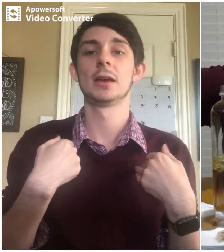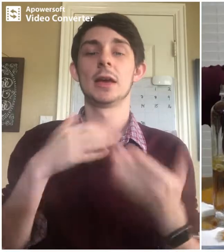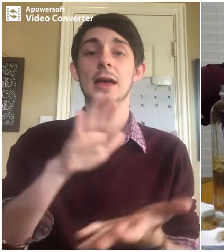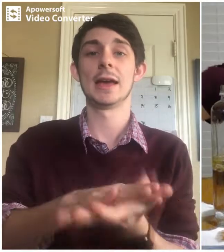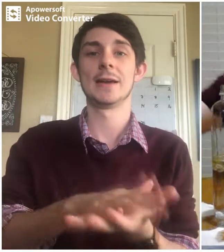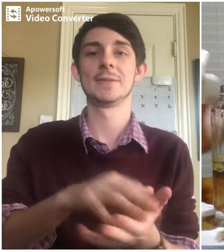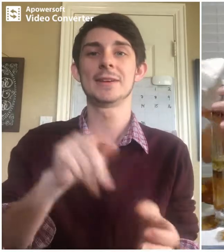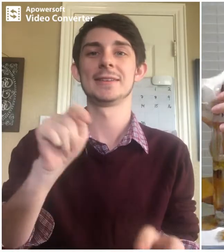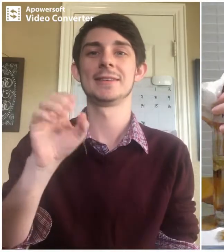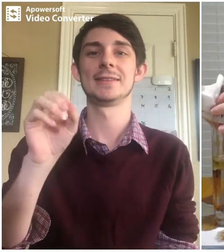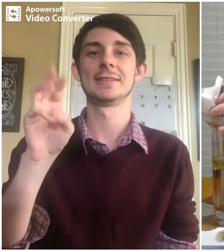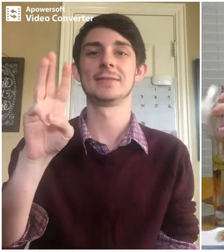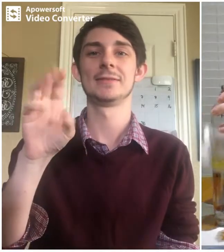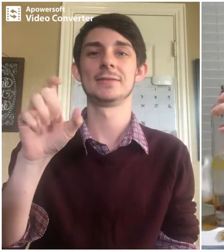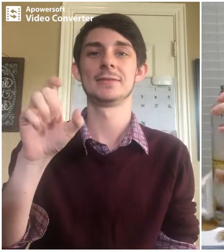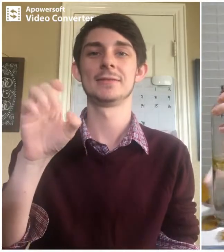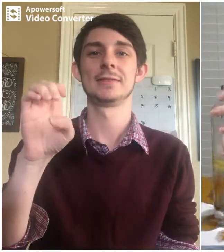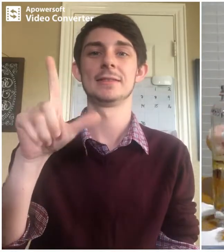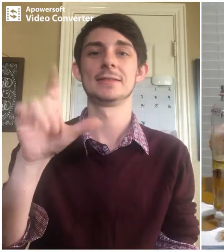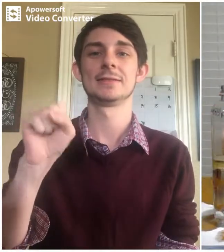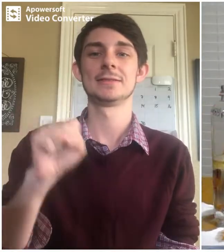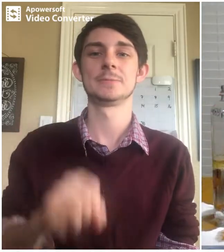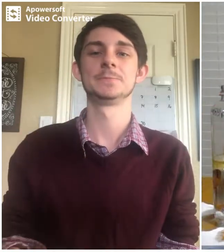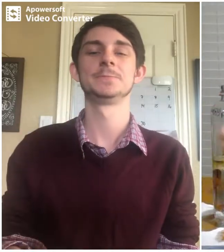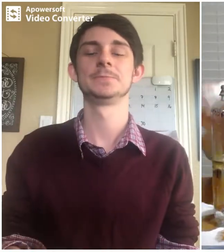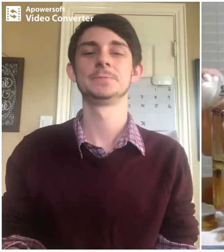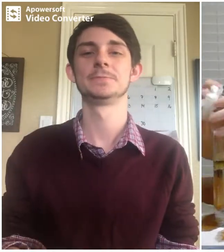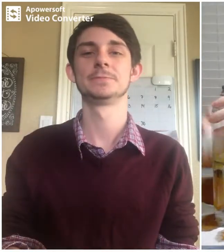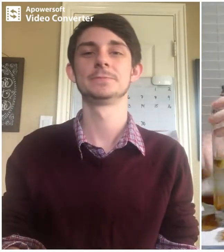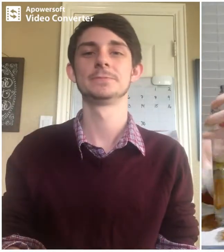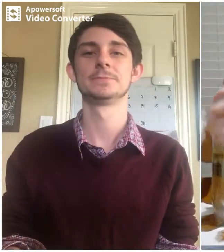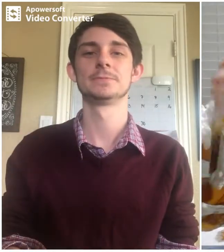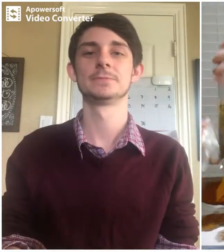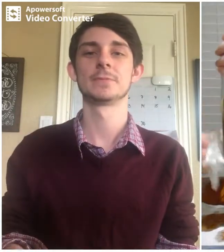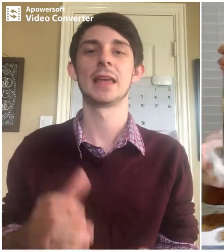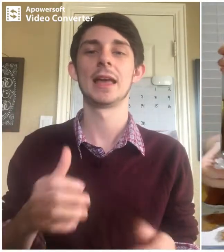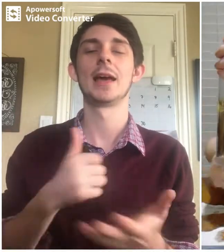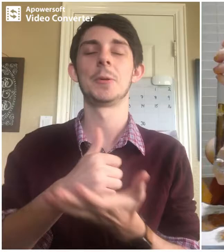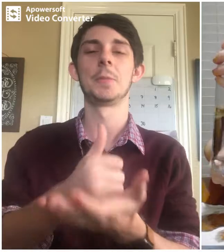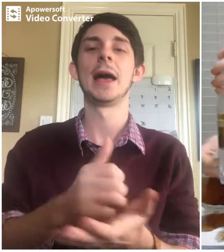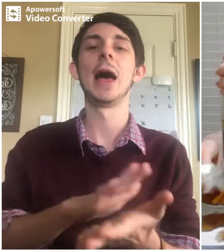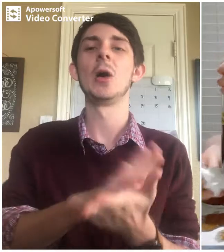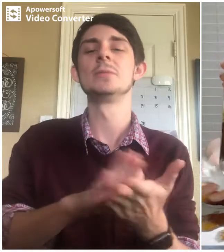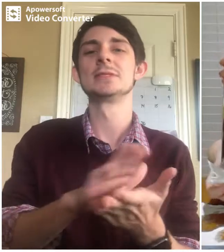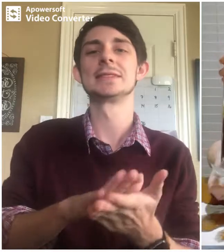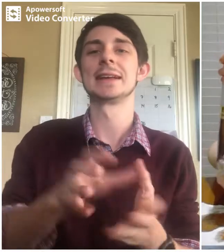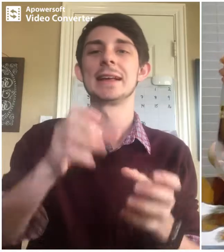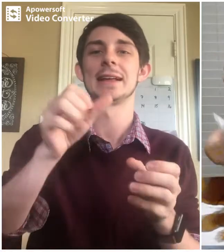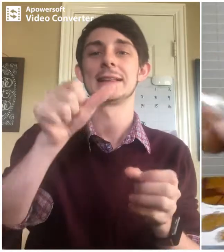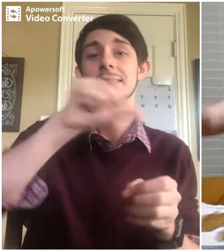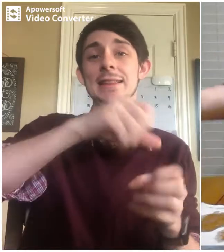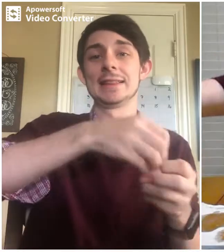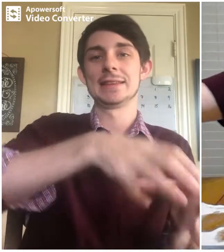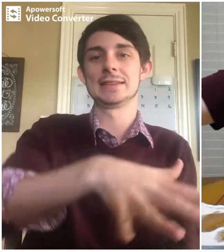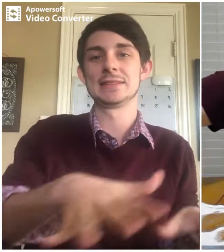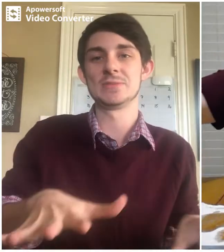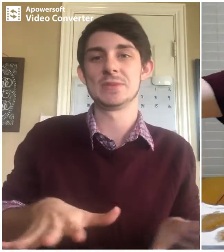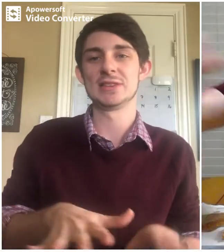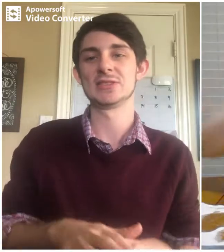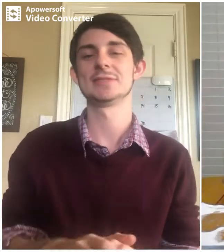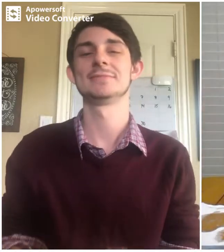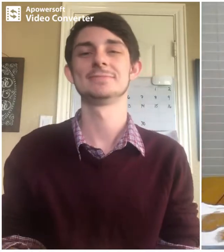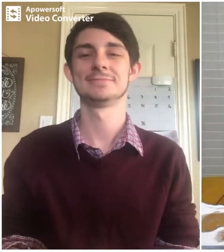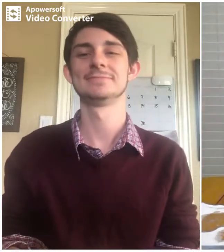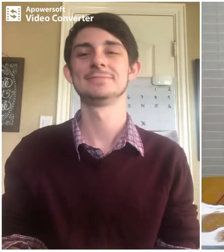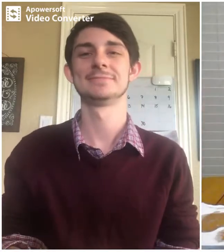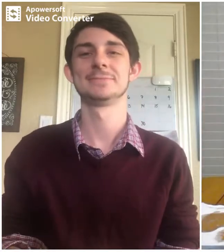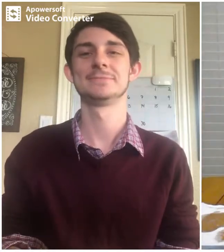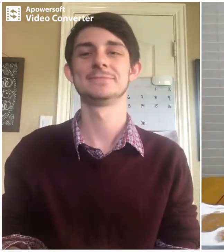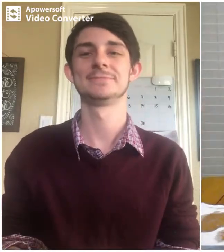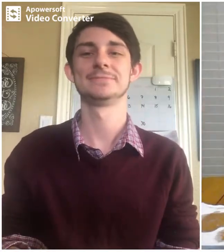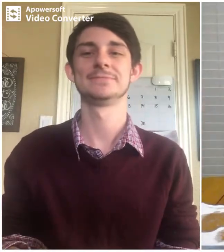any spills because it's very easy to do that. Alright awesome! Now for this one